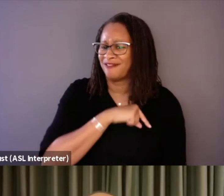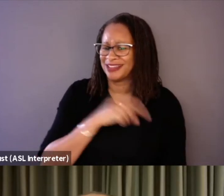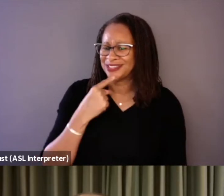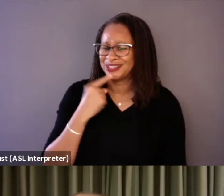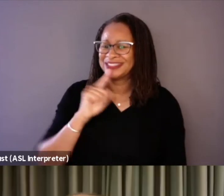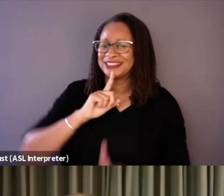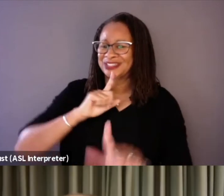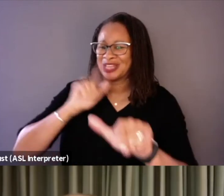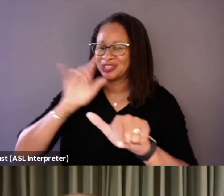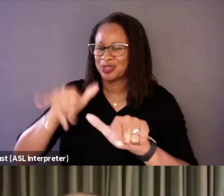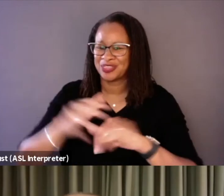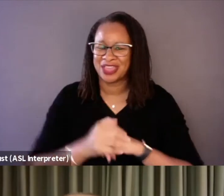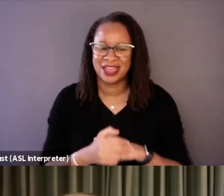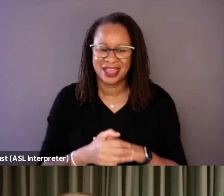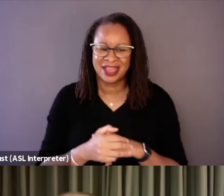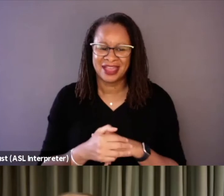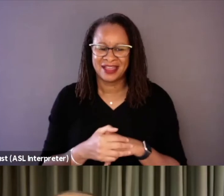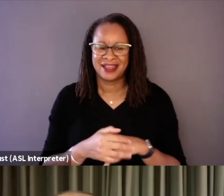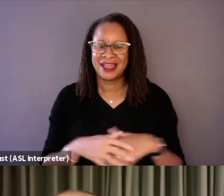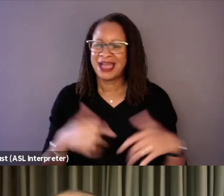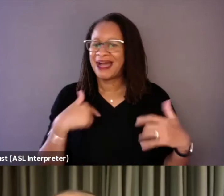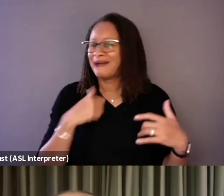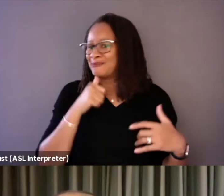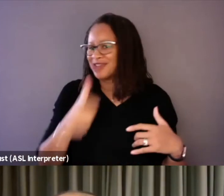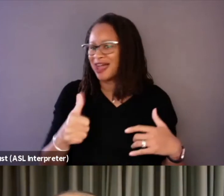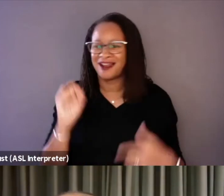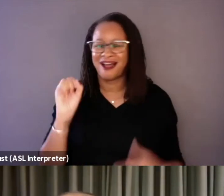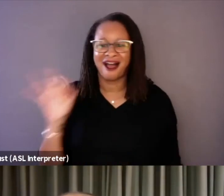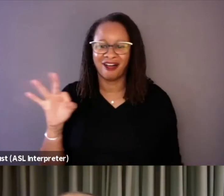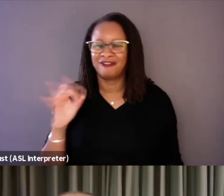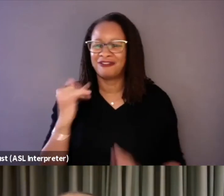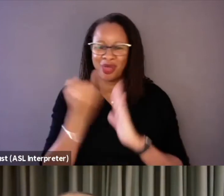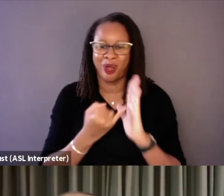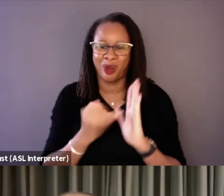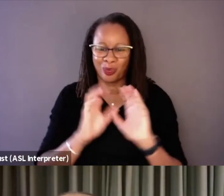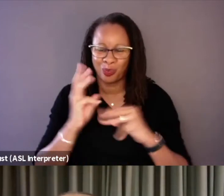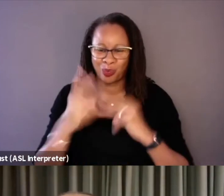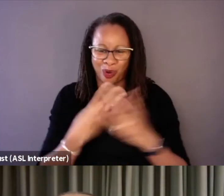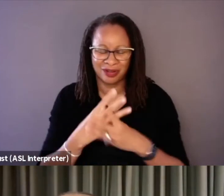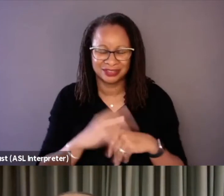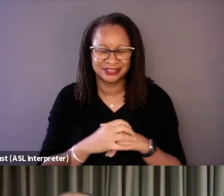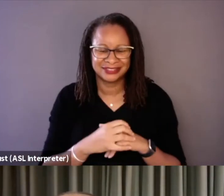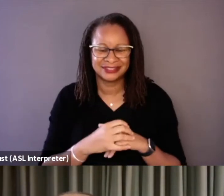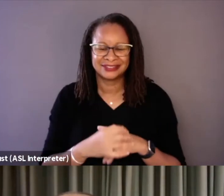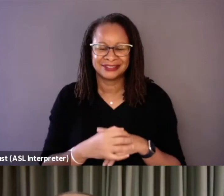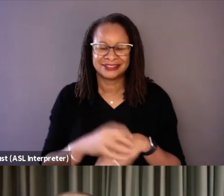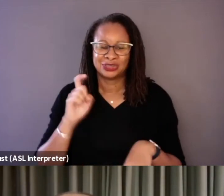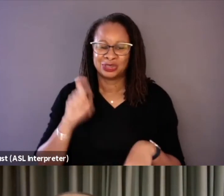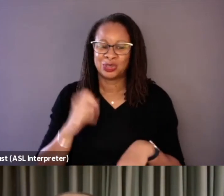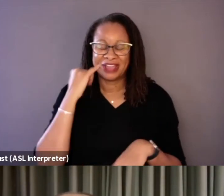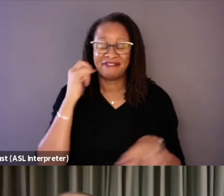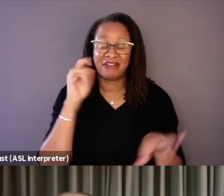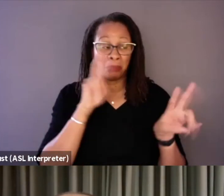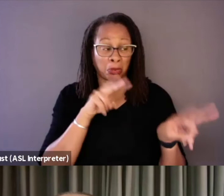I'm so not of the art world and I'm sure if I poked around like, oh yes.